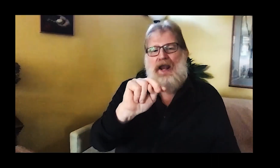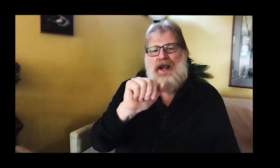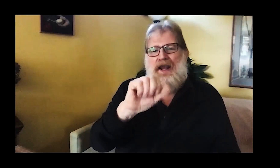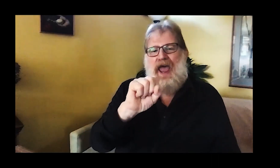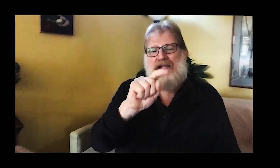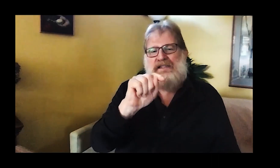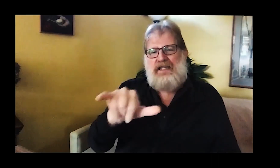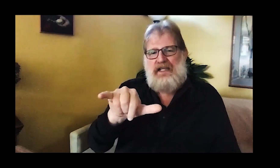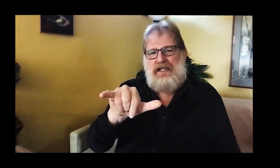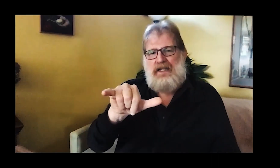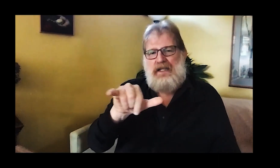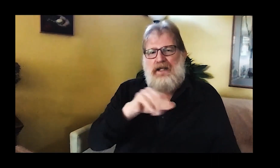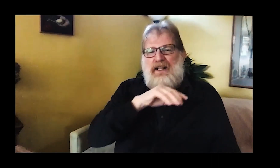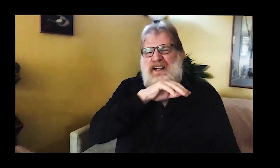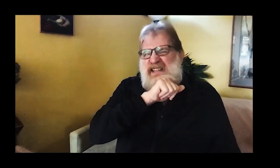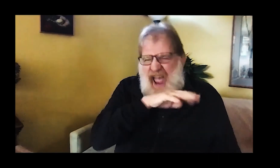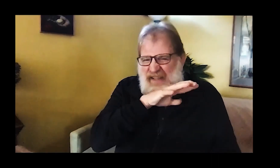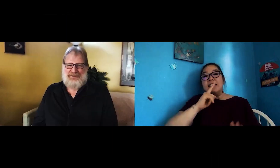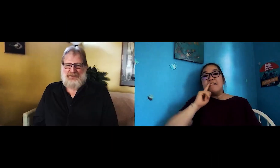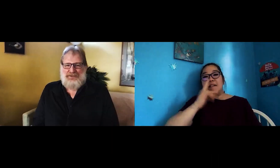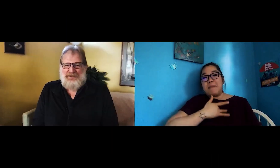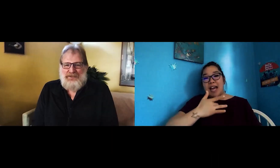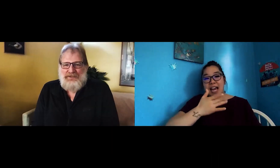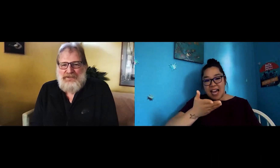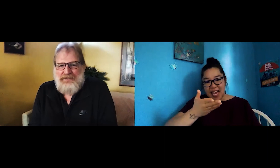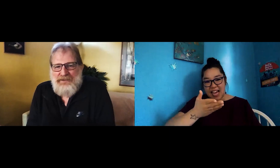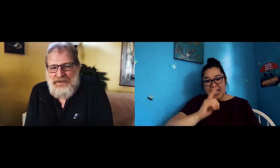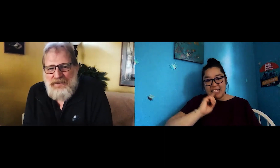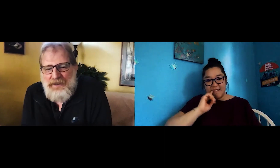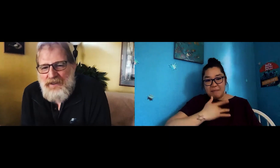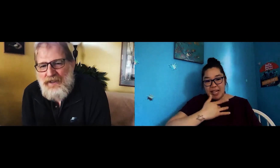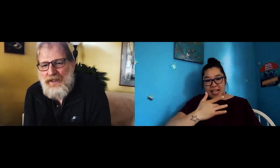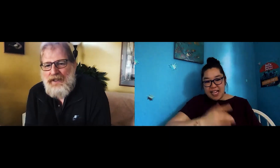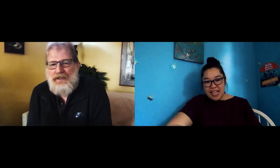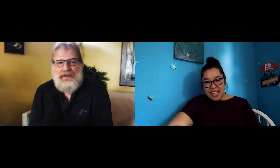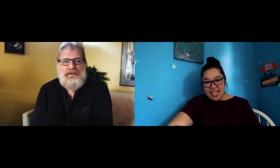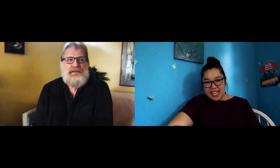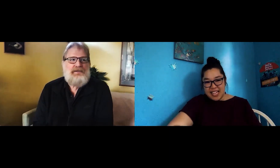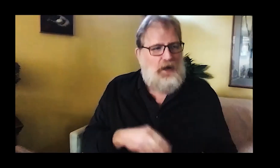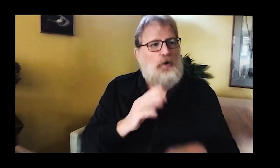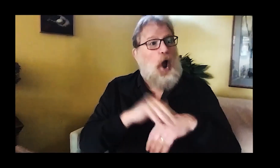I hate nasty. This sign. What’s your Deaf bing?